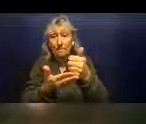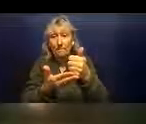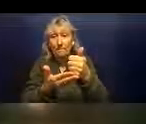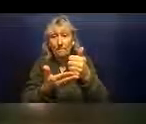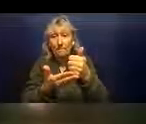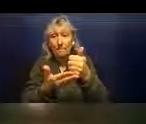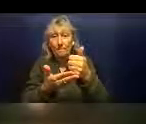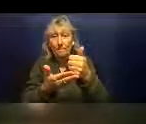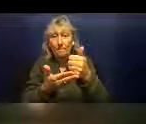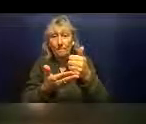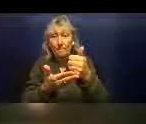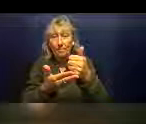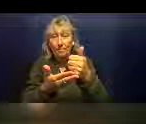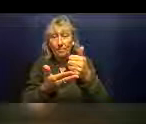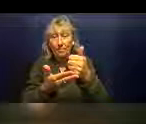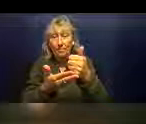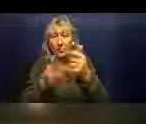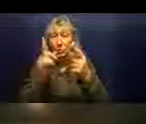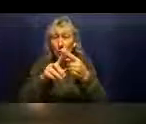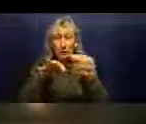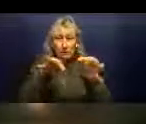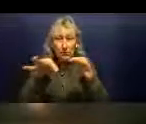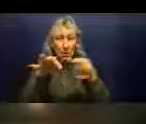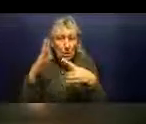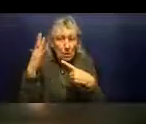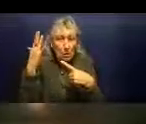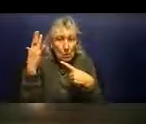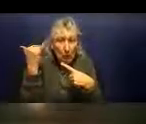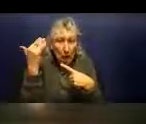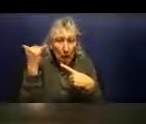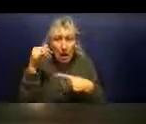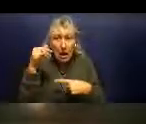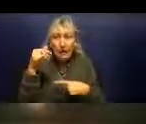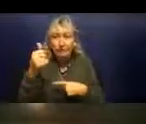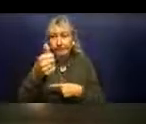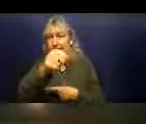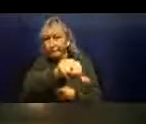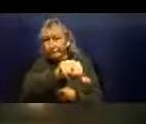Sheets. They have an area that for each of these criterion to write comments that would help